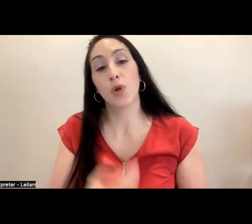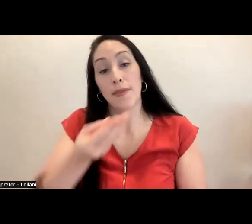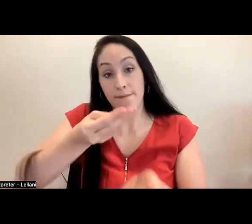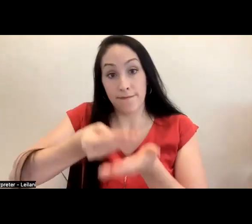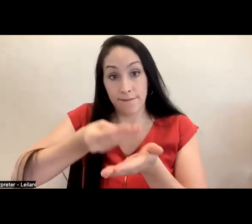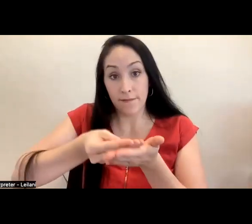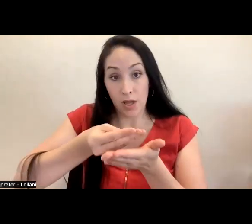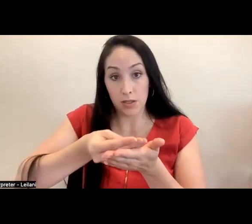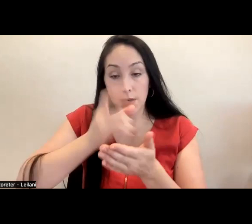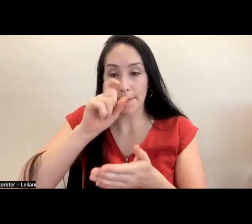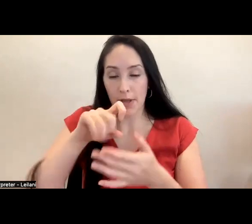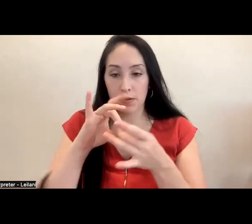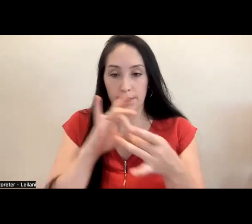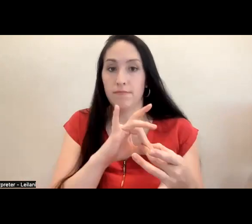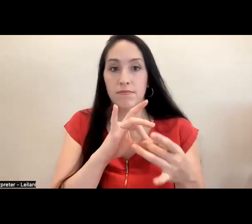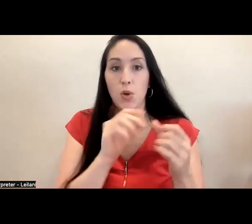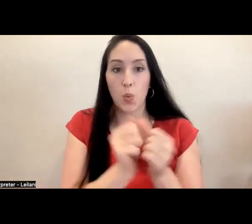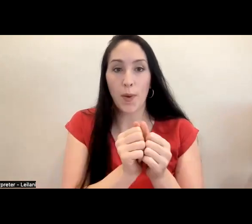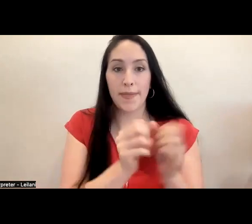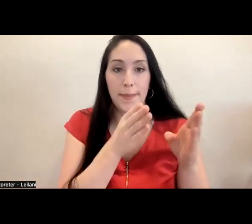disability. 11:24:43 So ask to be somehow tied to them